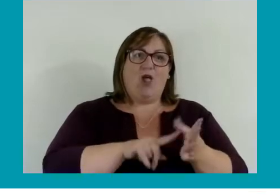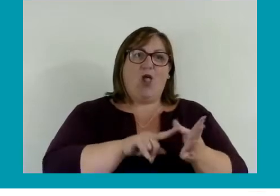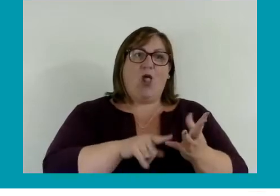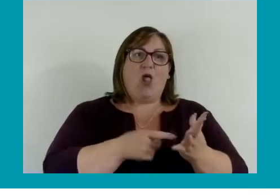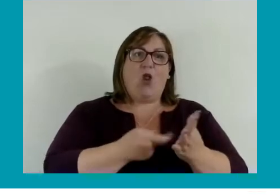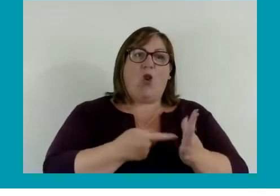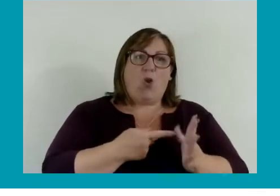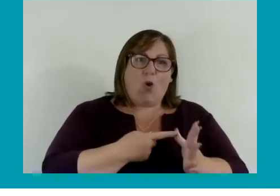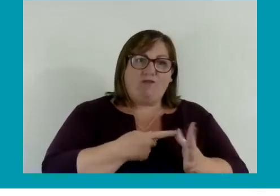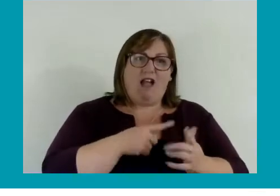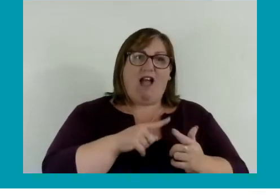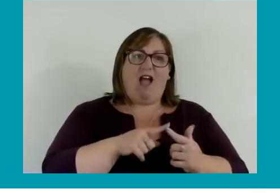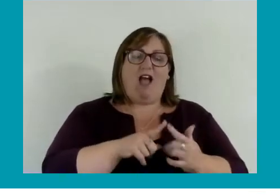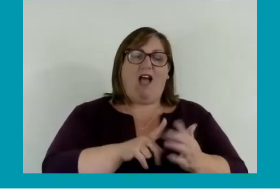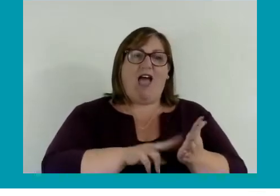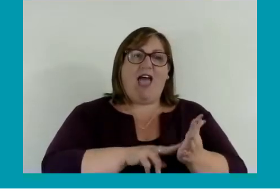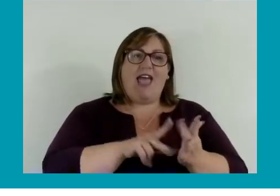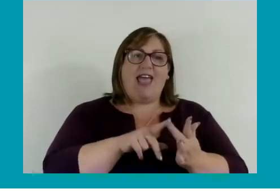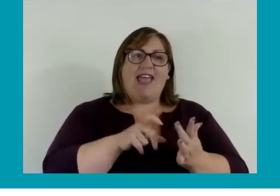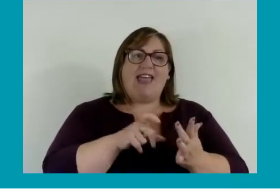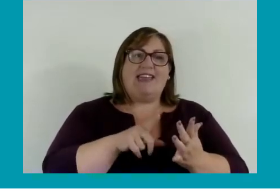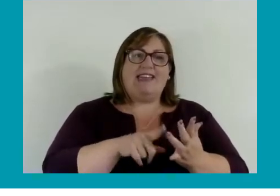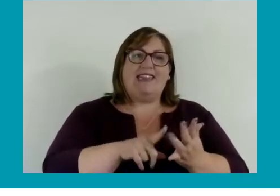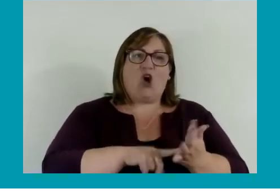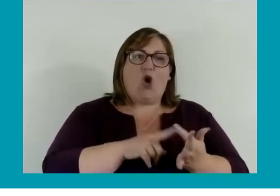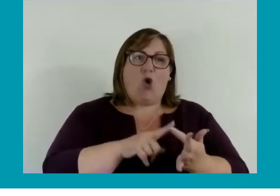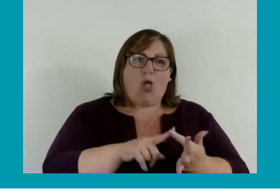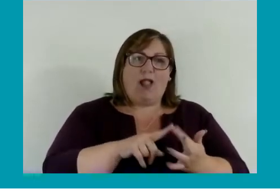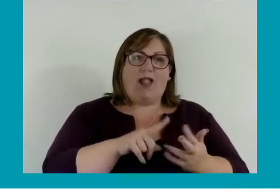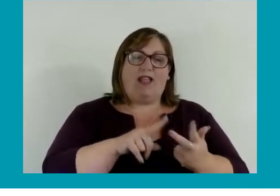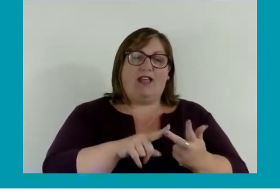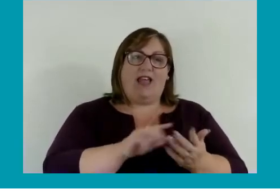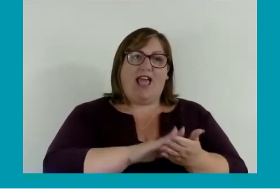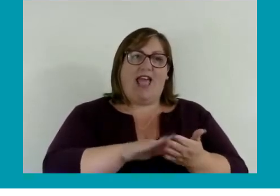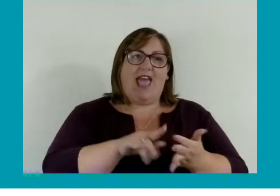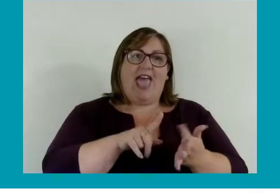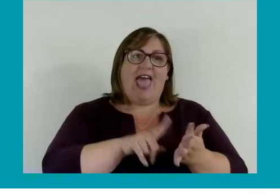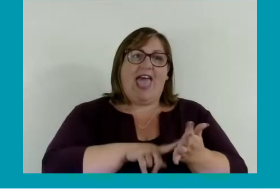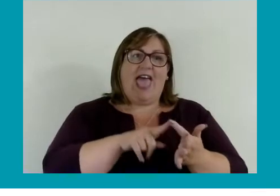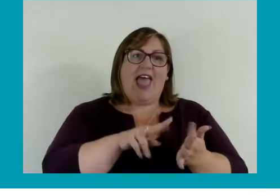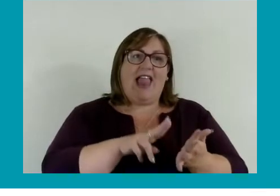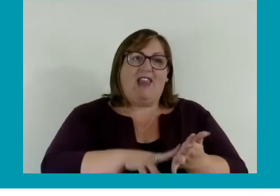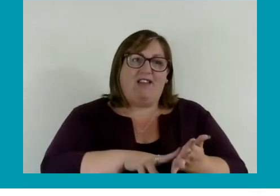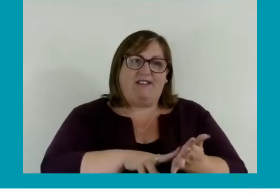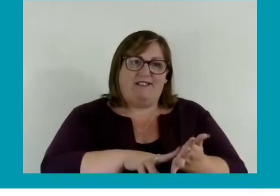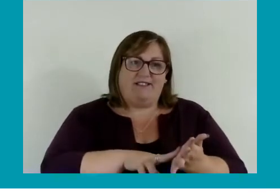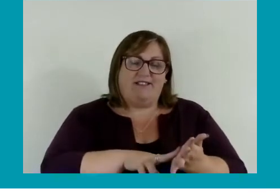welcome all what I would love for you to do is to introduce yourselves your role and why you're